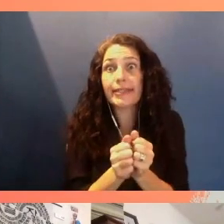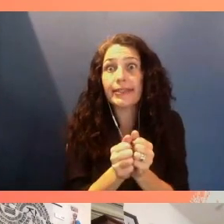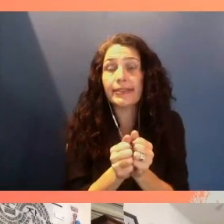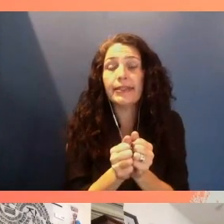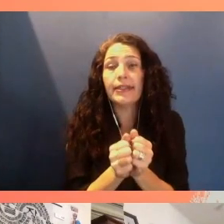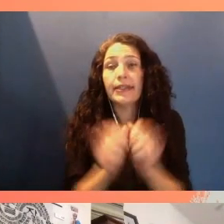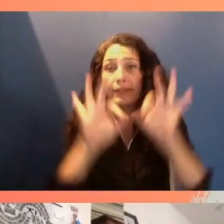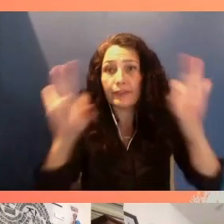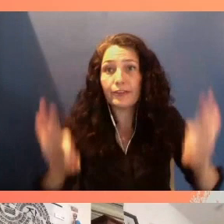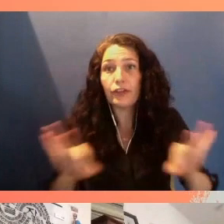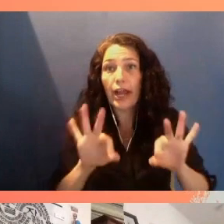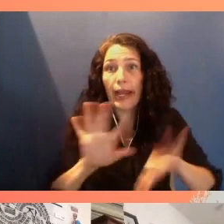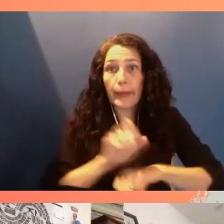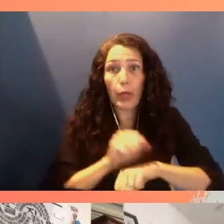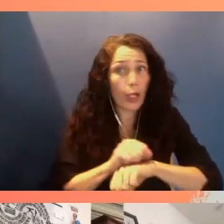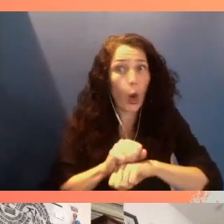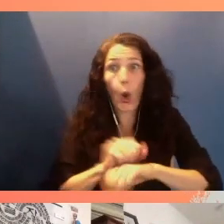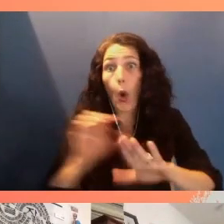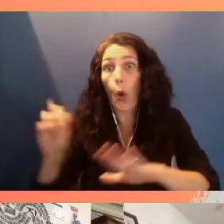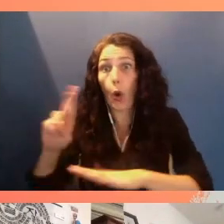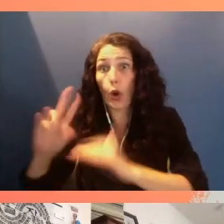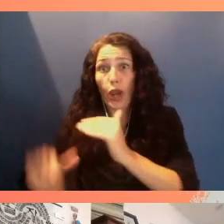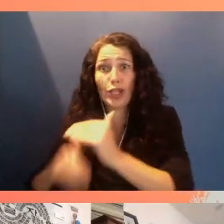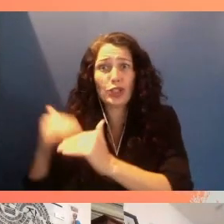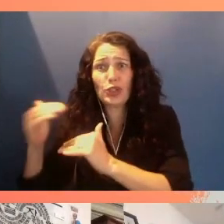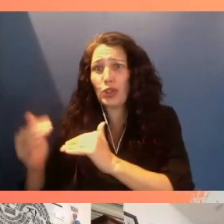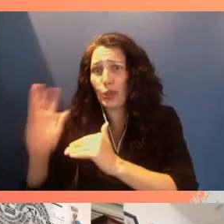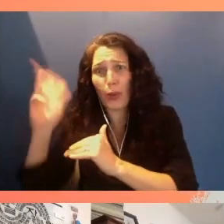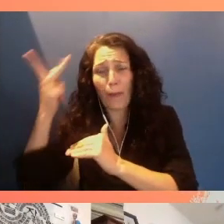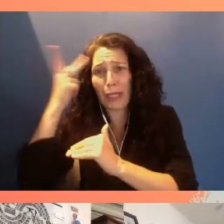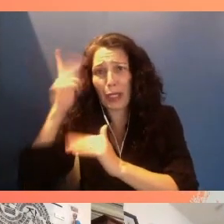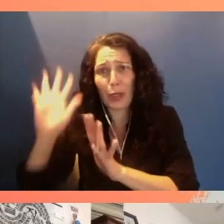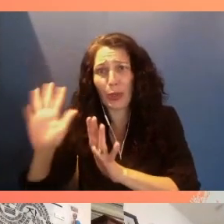And that makes it really hard and frustrating to make work about politics.